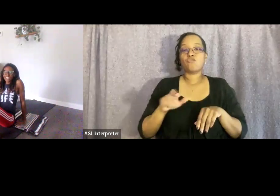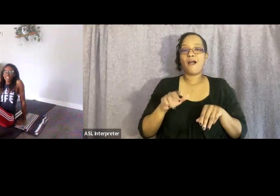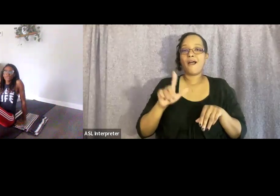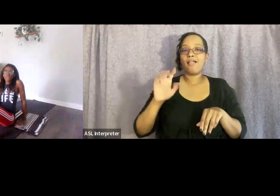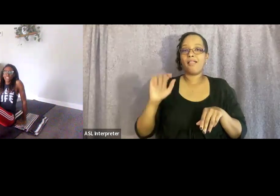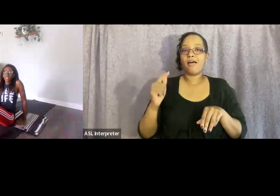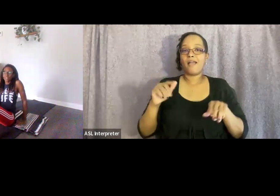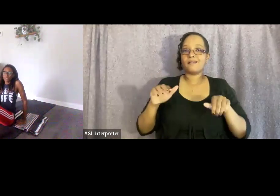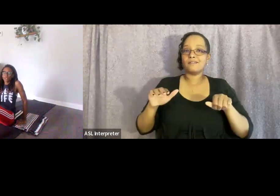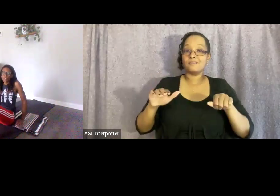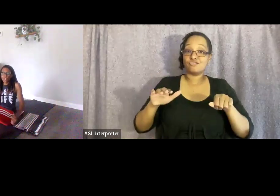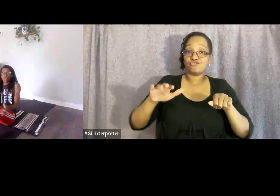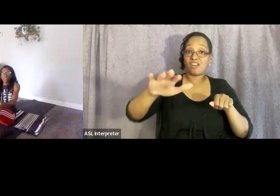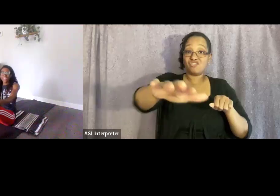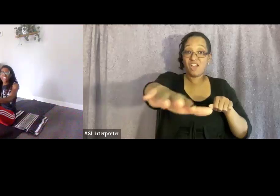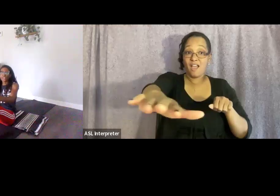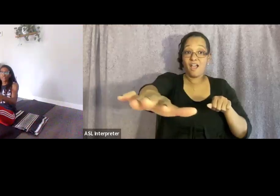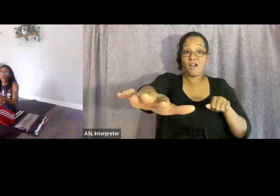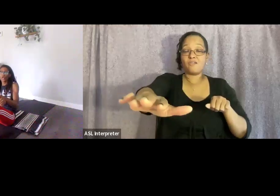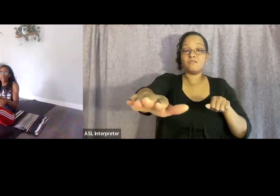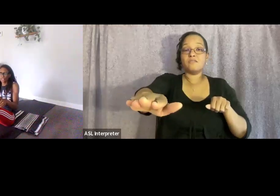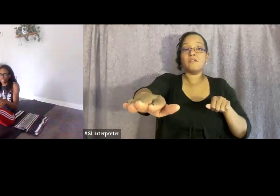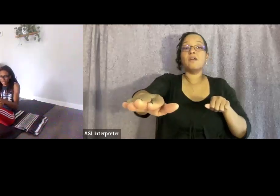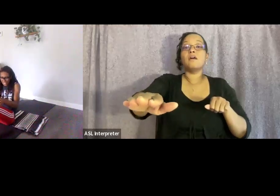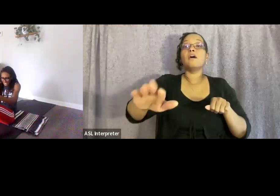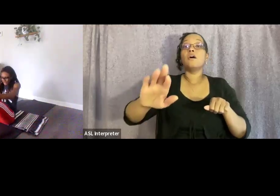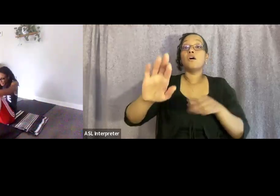And then, if you can, cross your right ankle over your left knee.